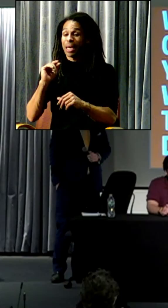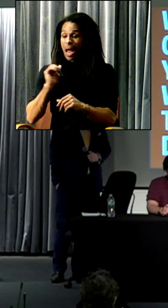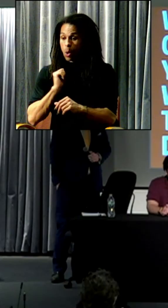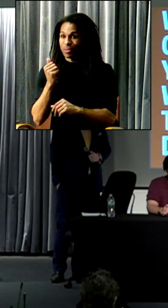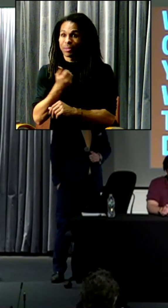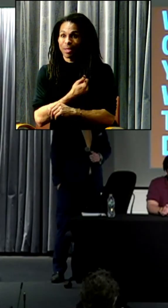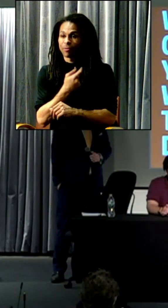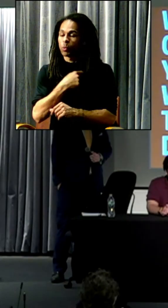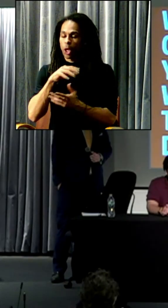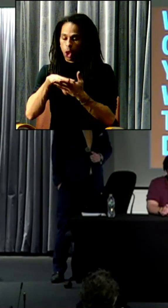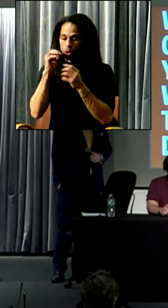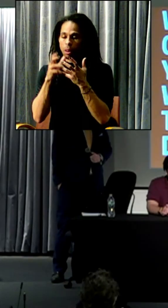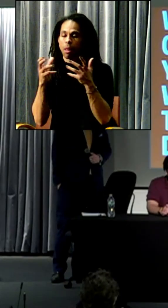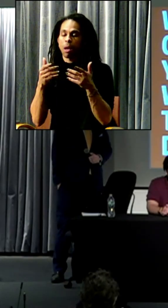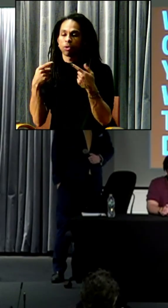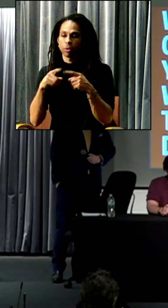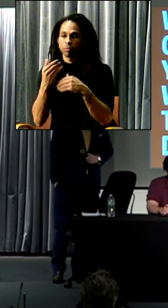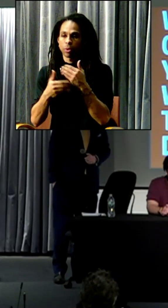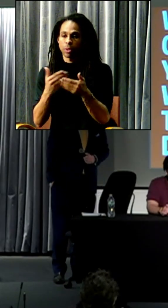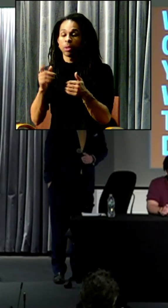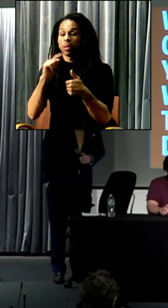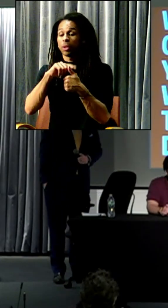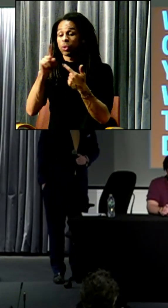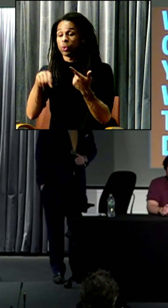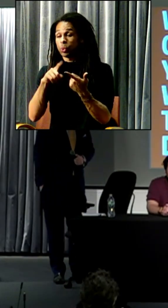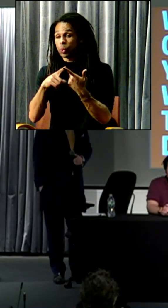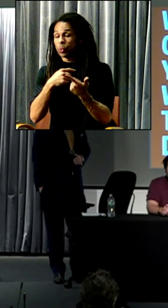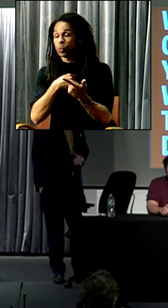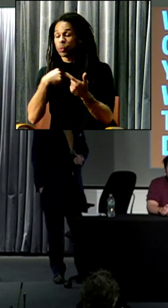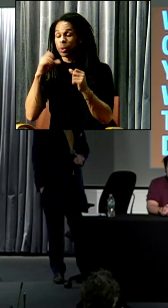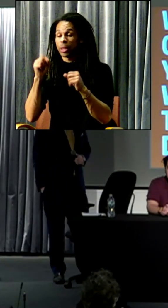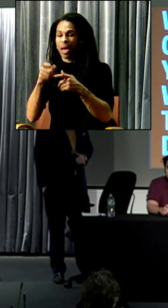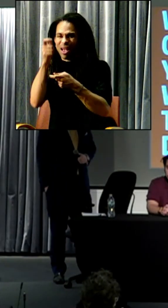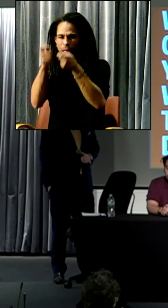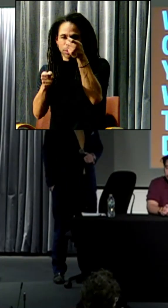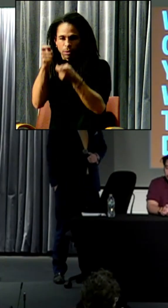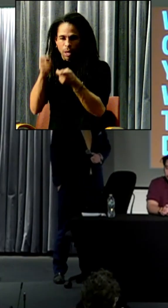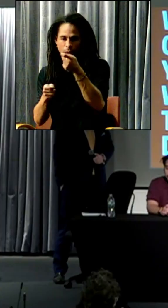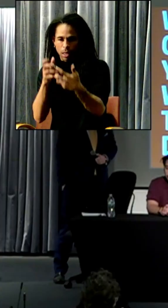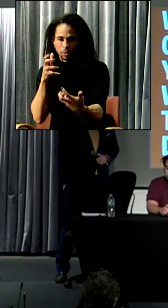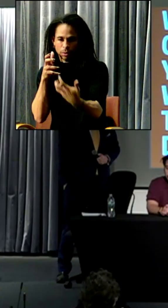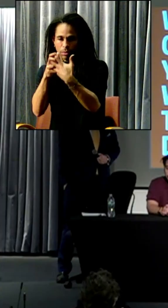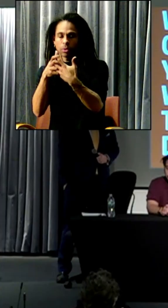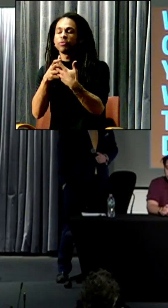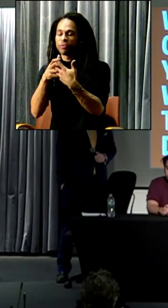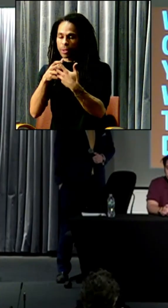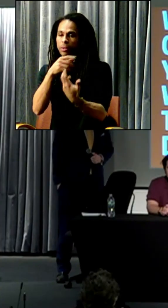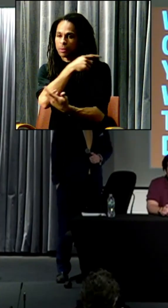So we talked about one specific exhibit in an exhibition about cities.